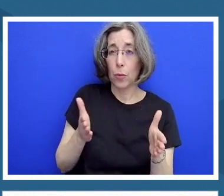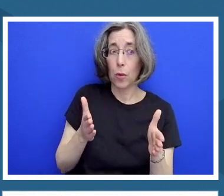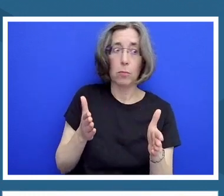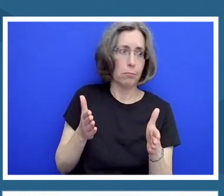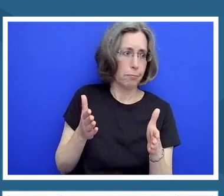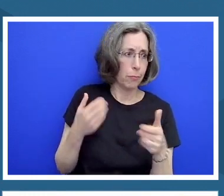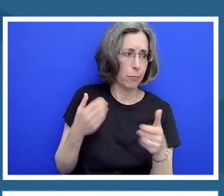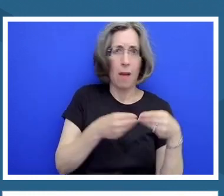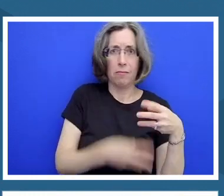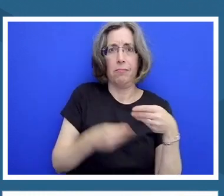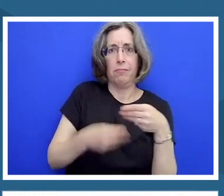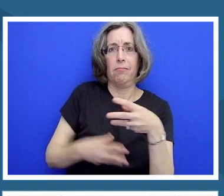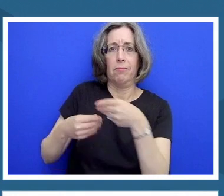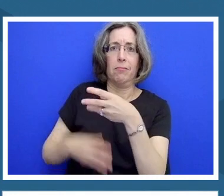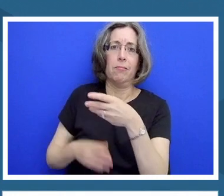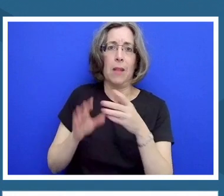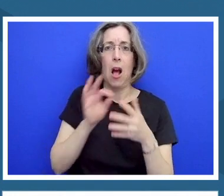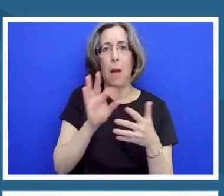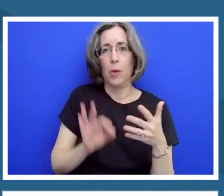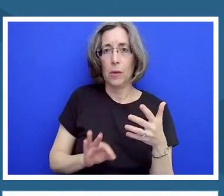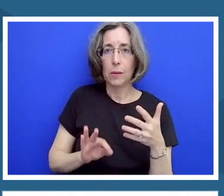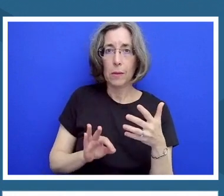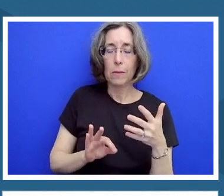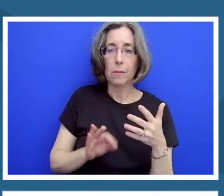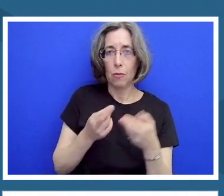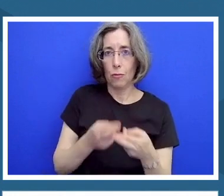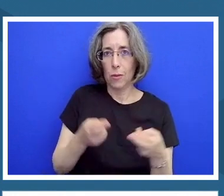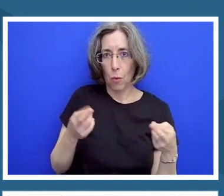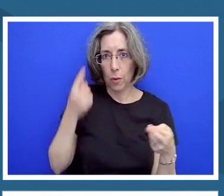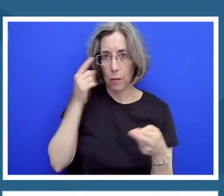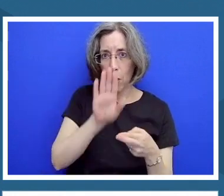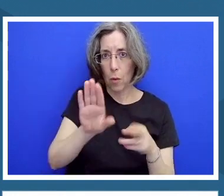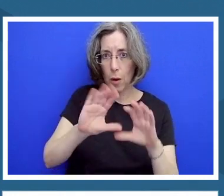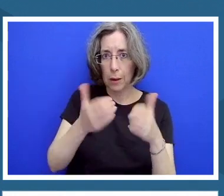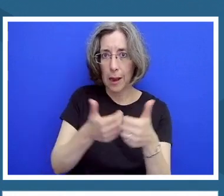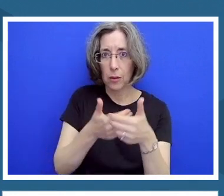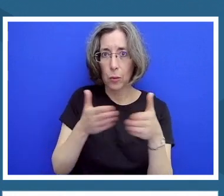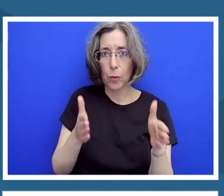your classroom uh we